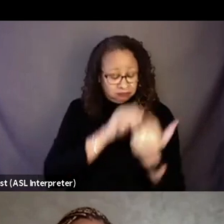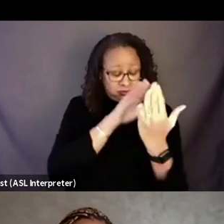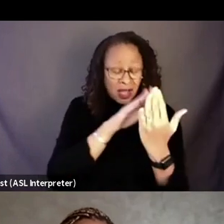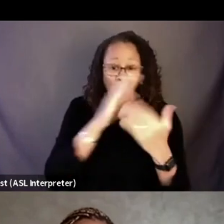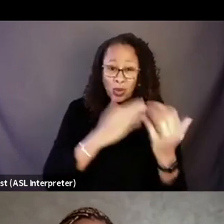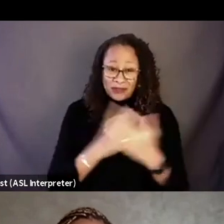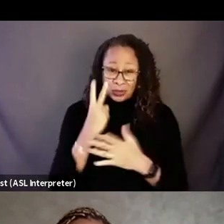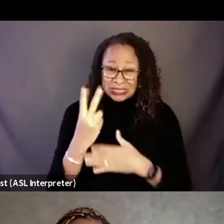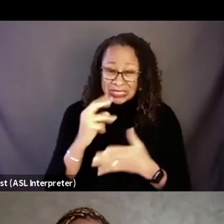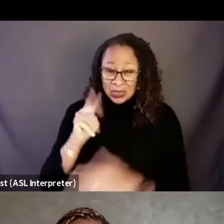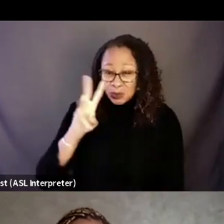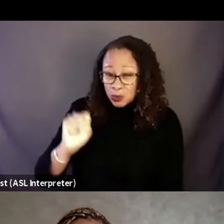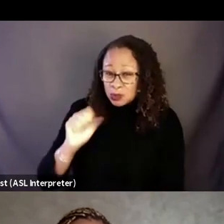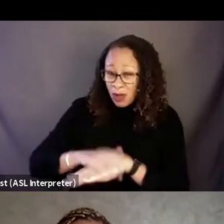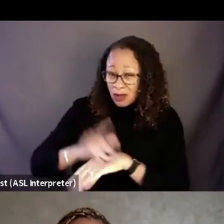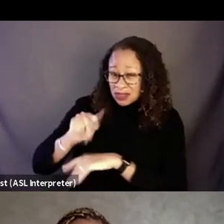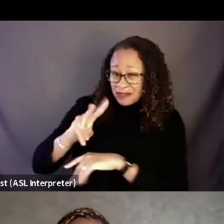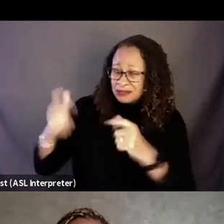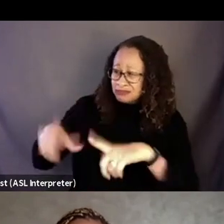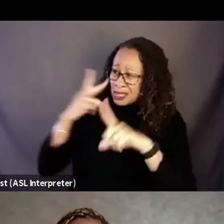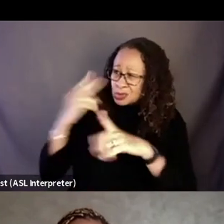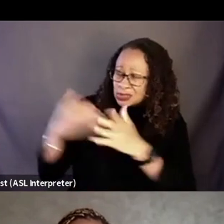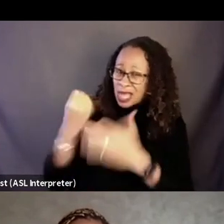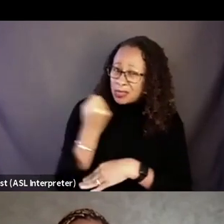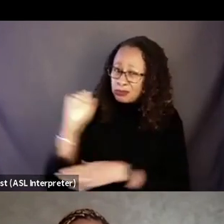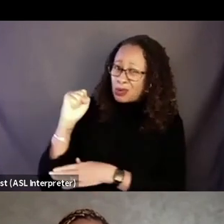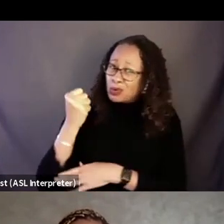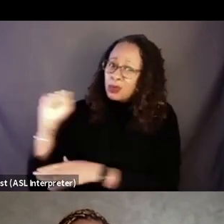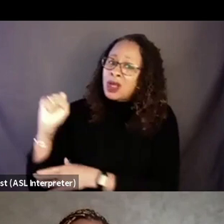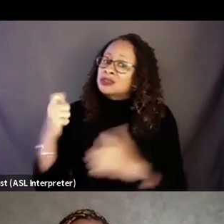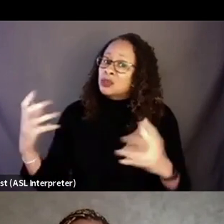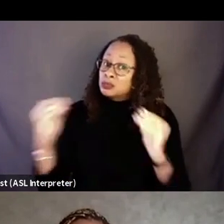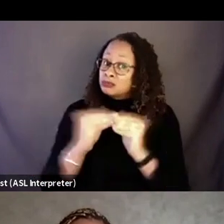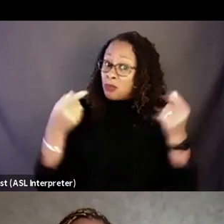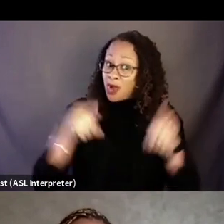in the news, whatever you see at the protest, there's so much more that happens in the background.